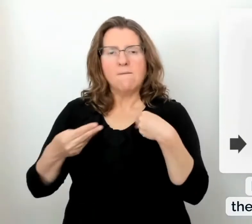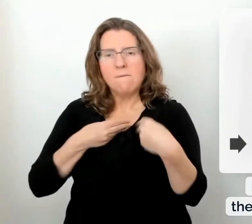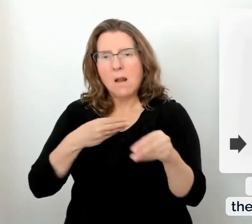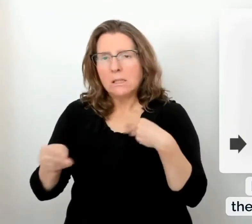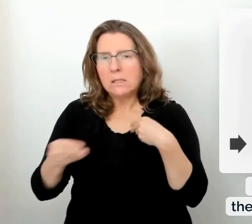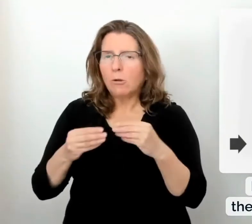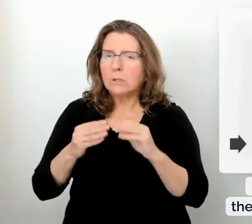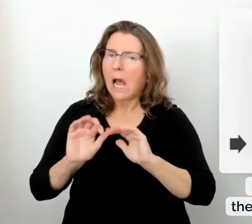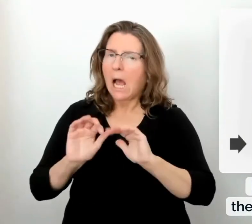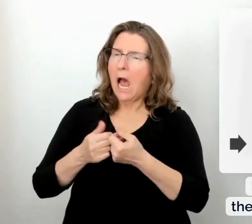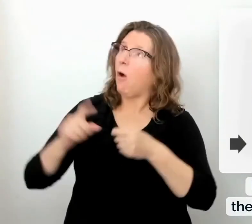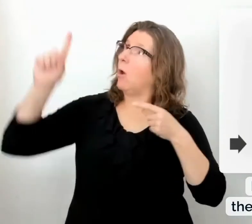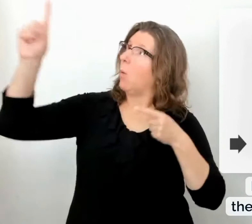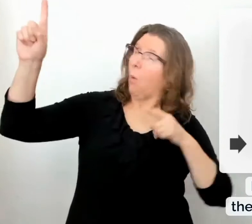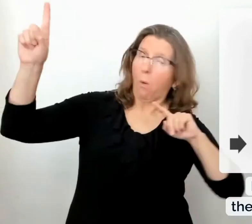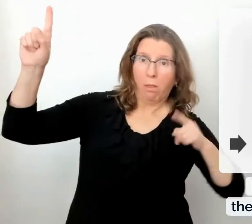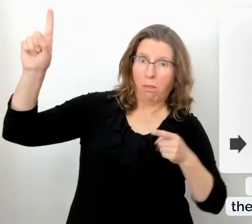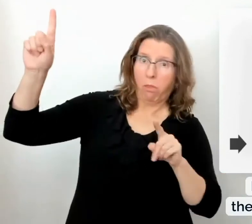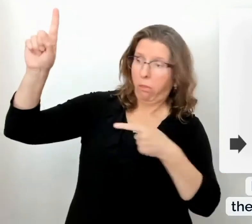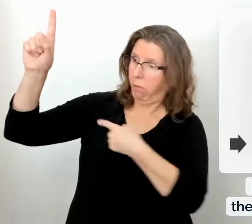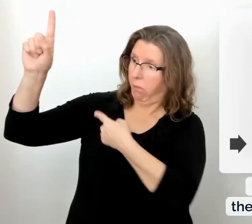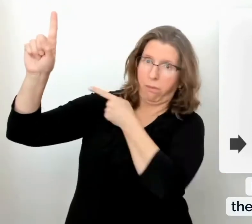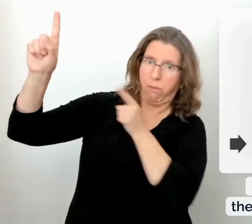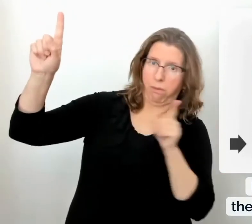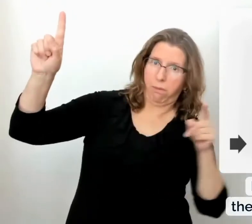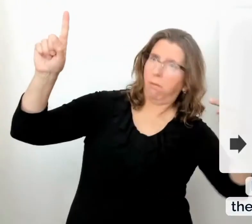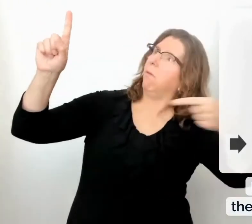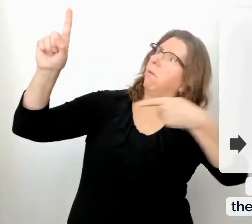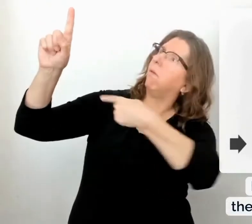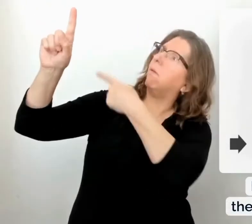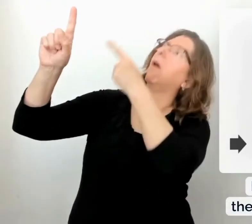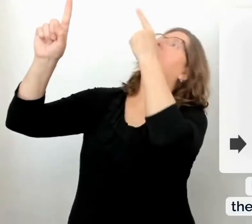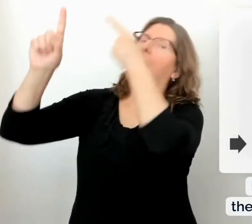We need to show flexibility and how the outcome is achieved.